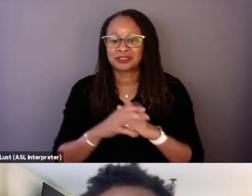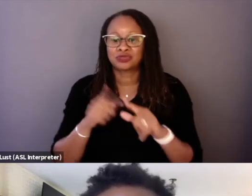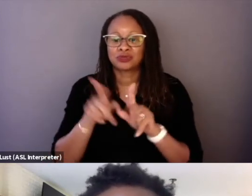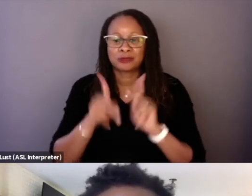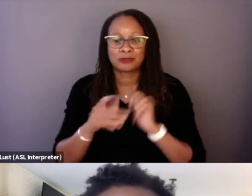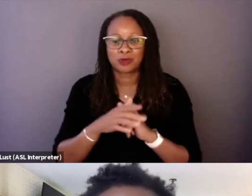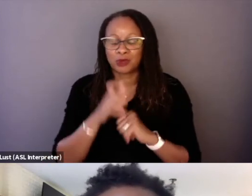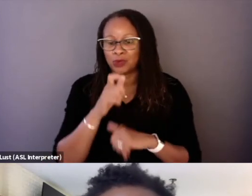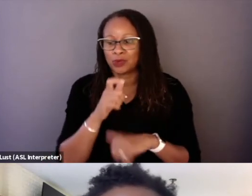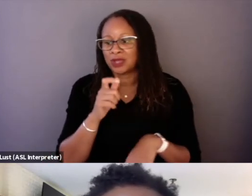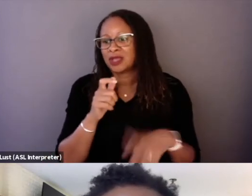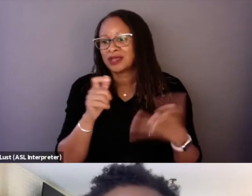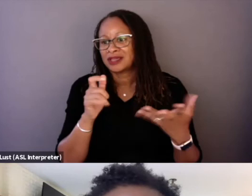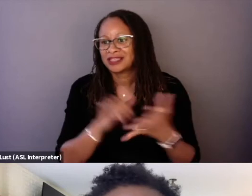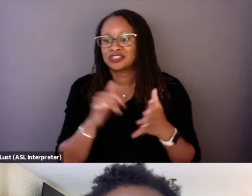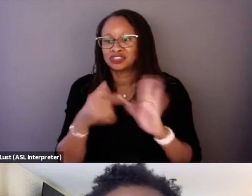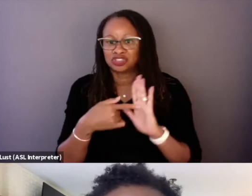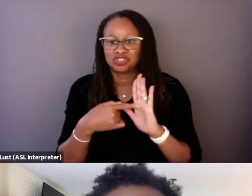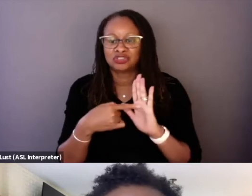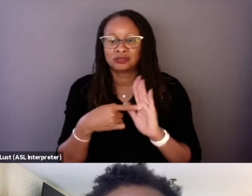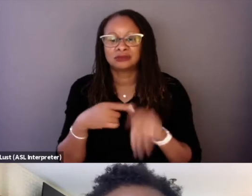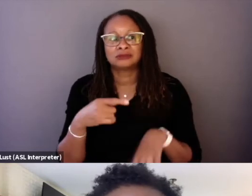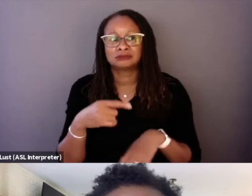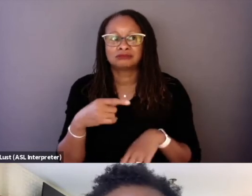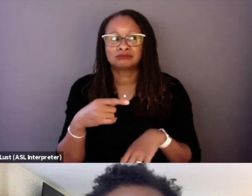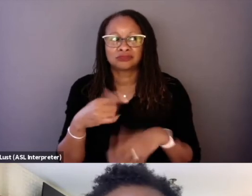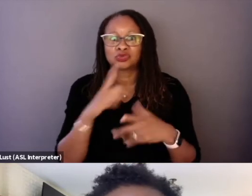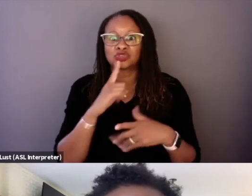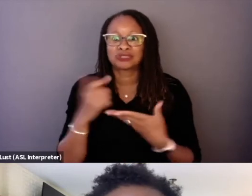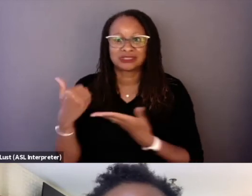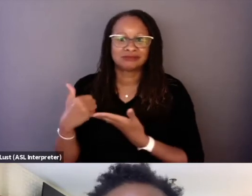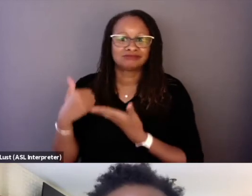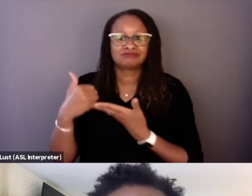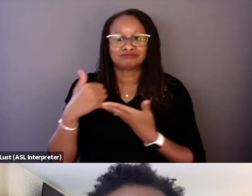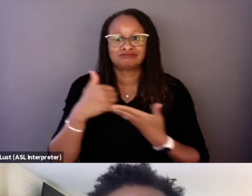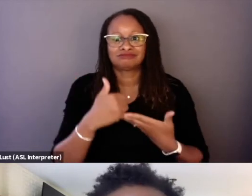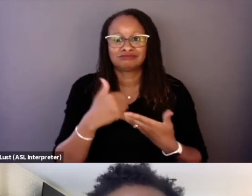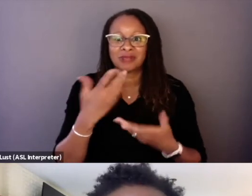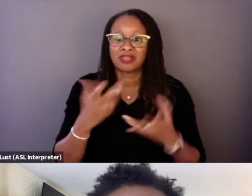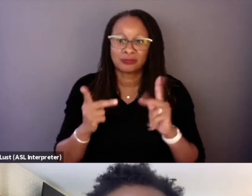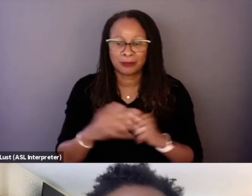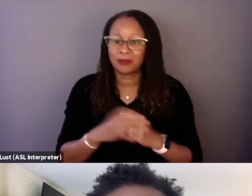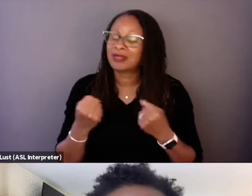she was kind of carrying people on her shoulders. You know,